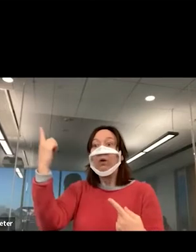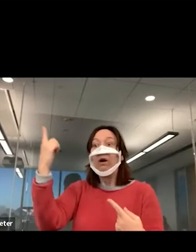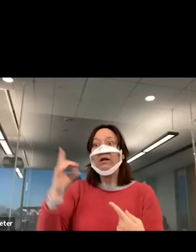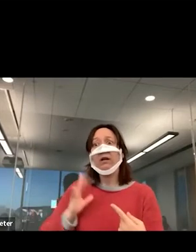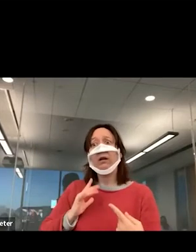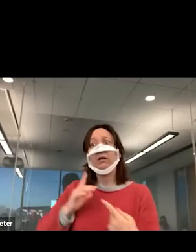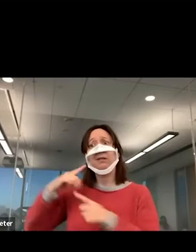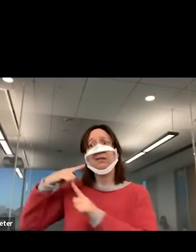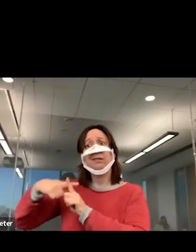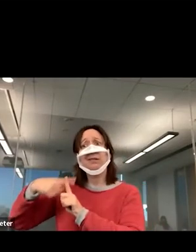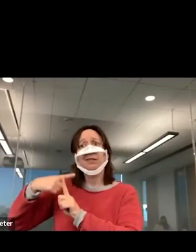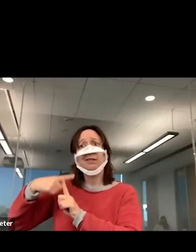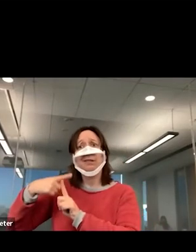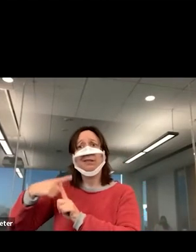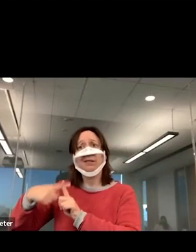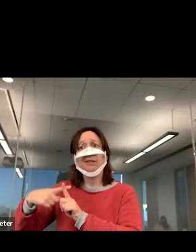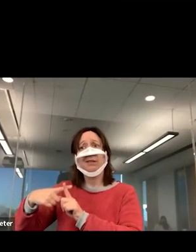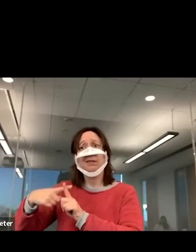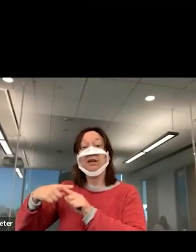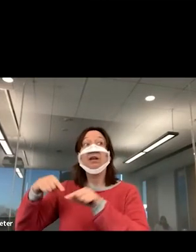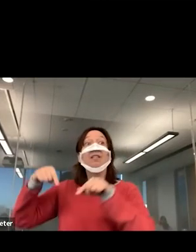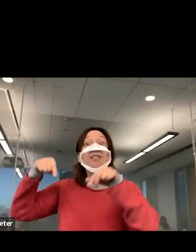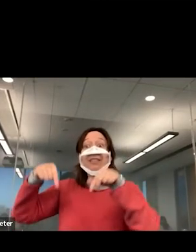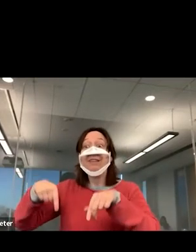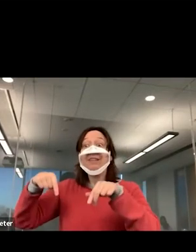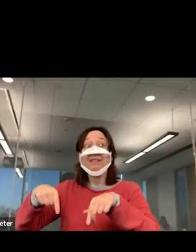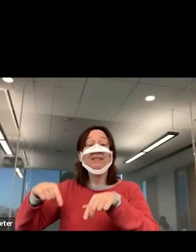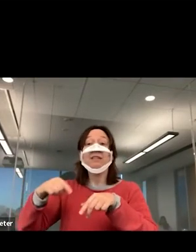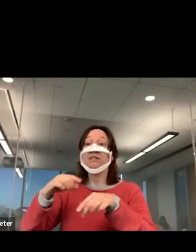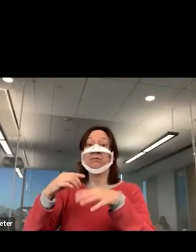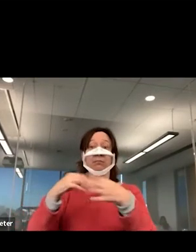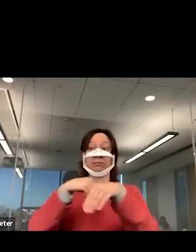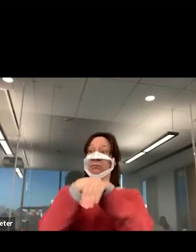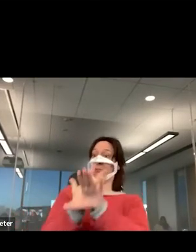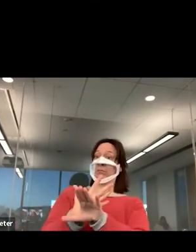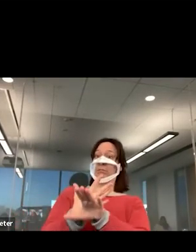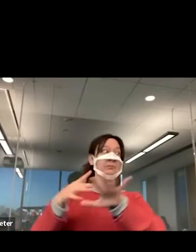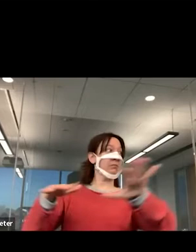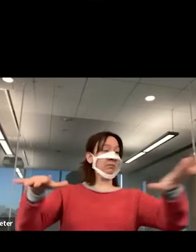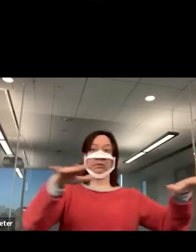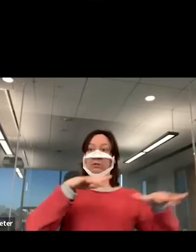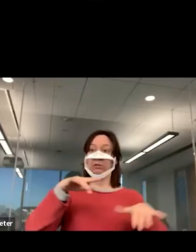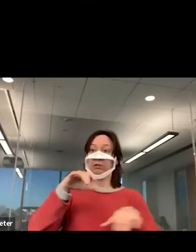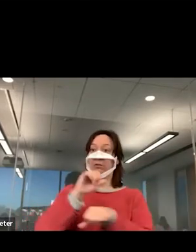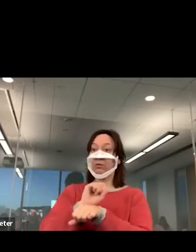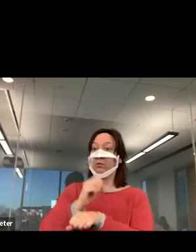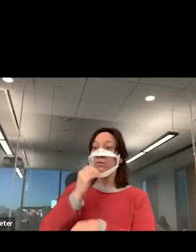people with disabilities it's telework do you know that's like the the major accommodation that no